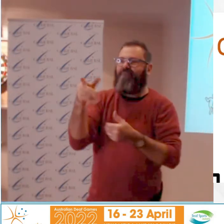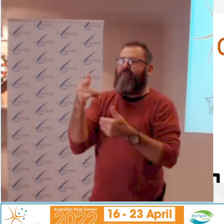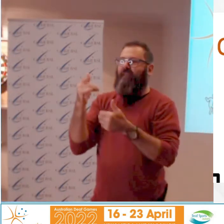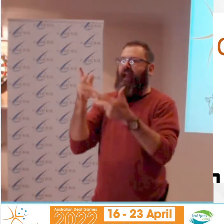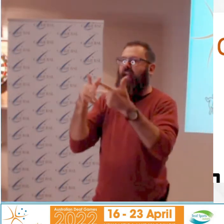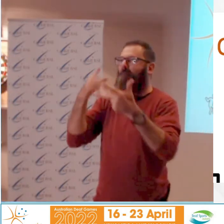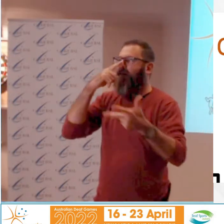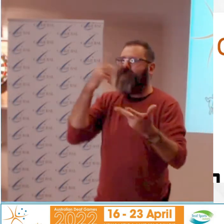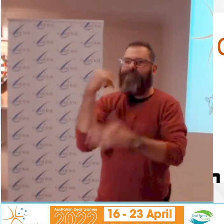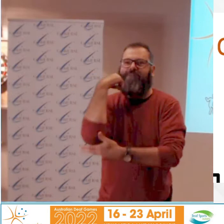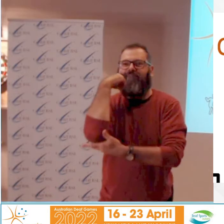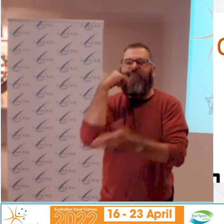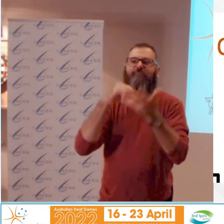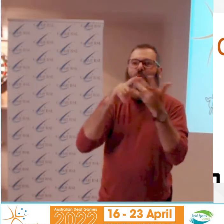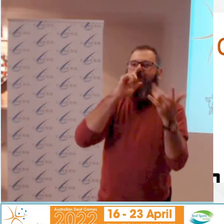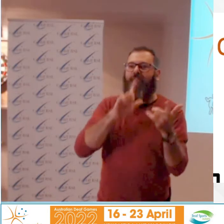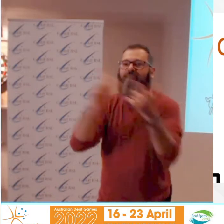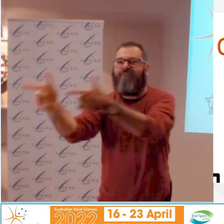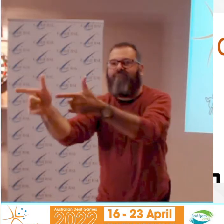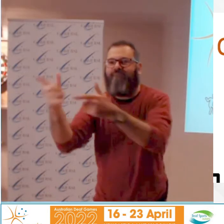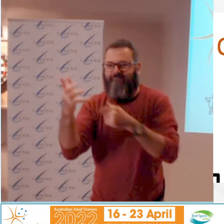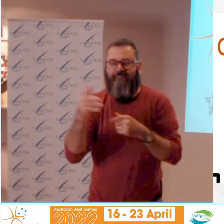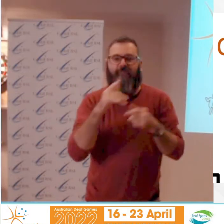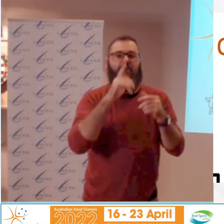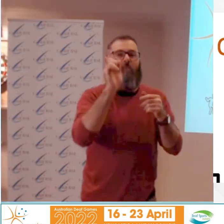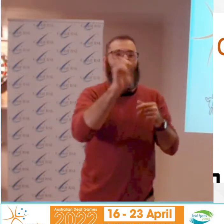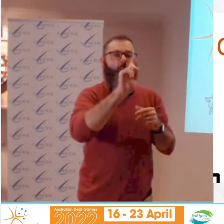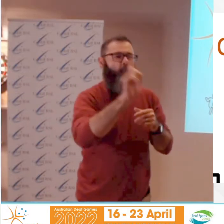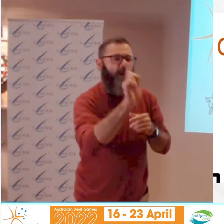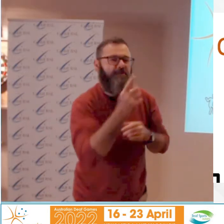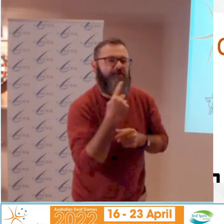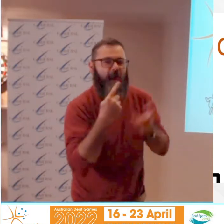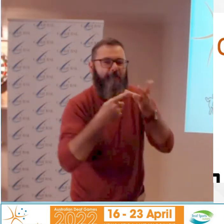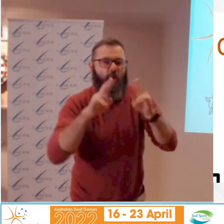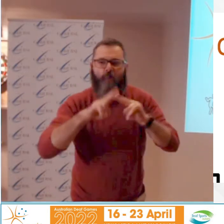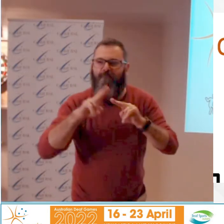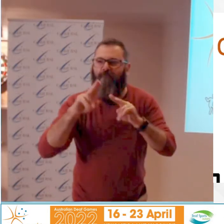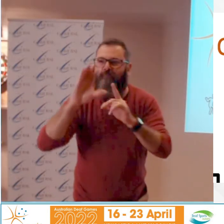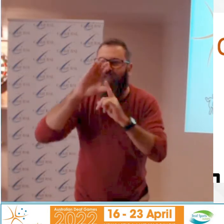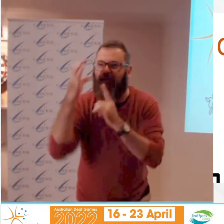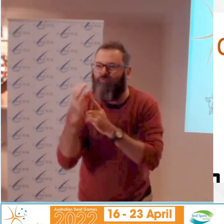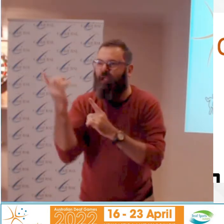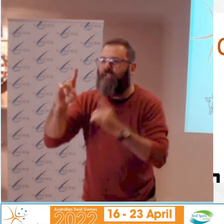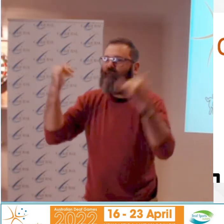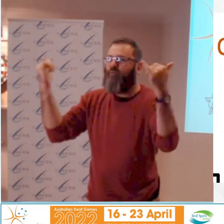what's offered and choose what you want to go to so you might be wanting to have some down time and